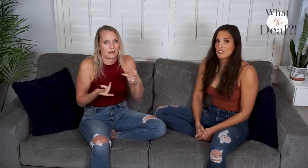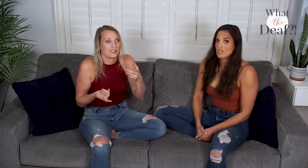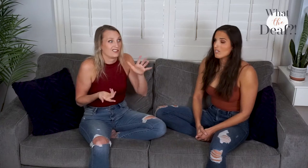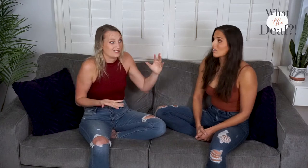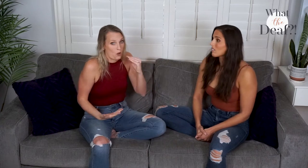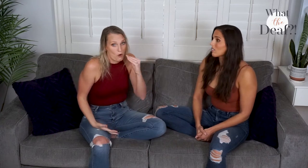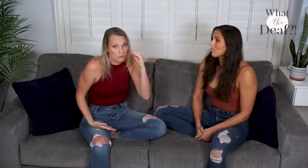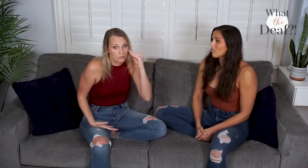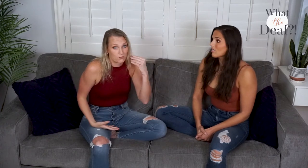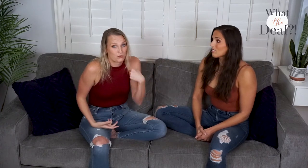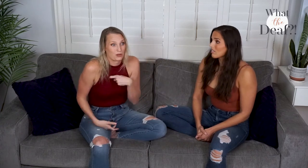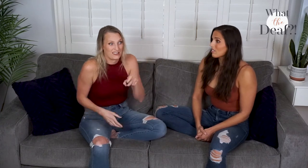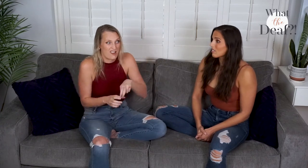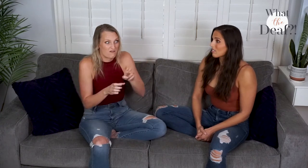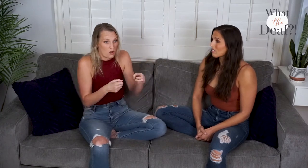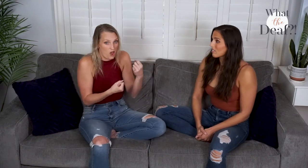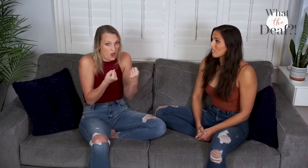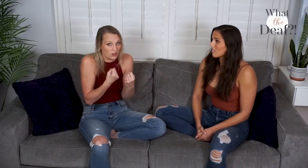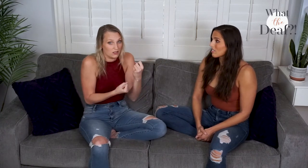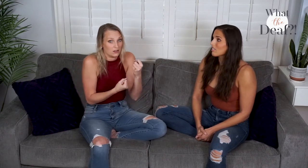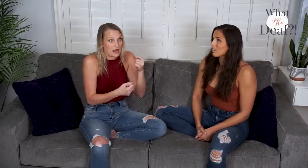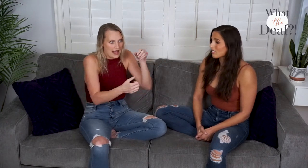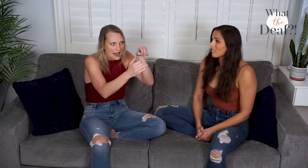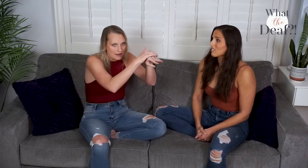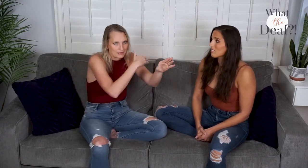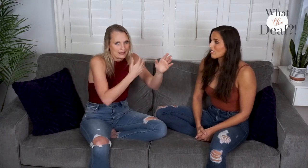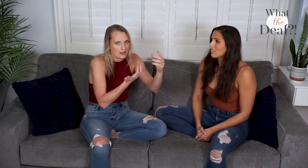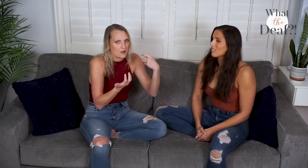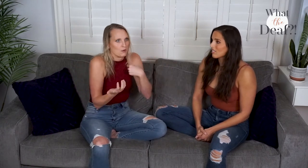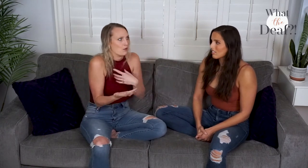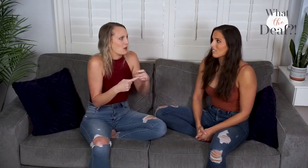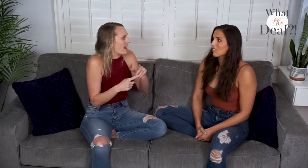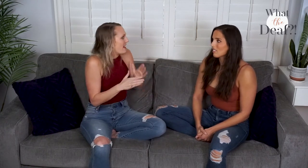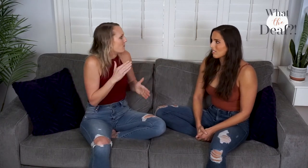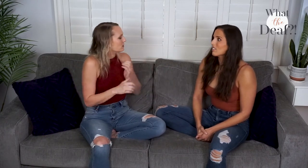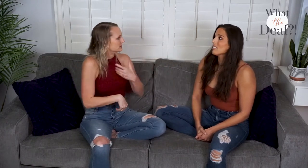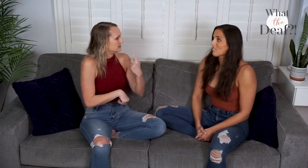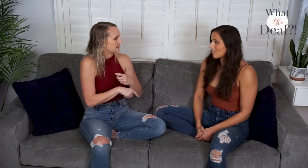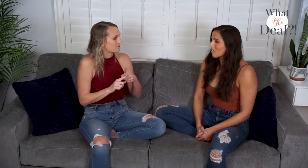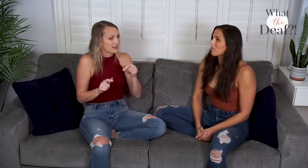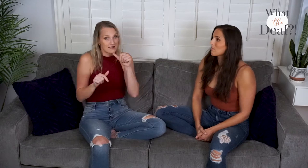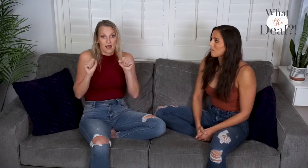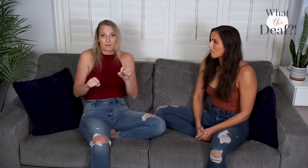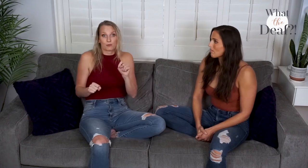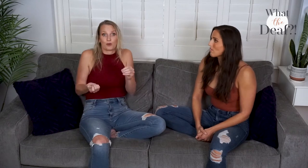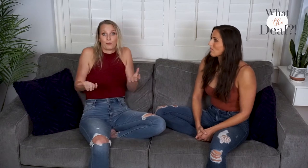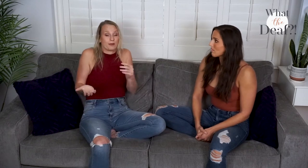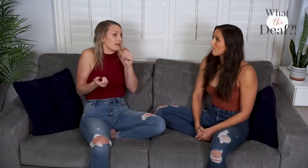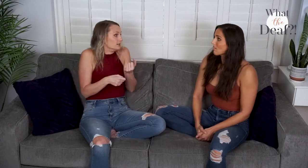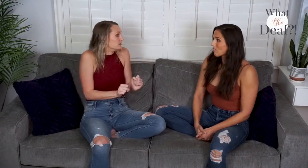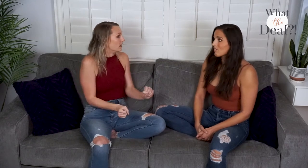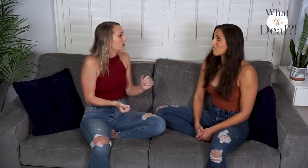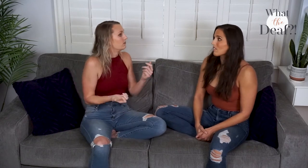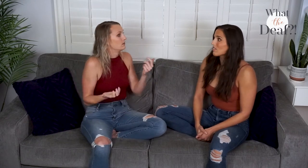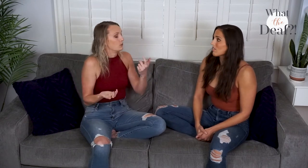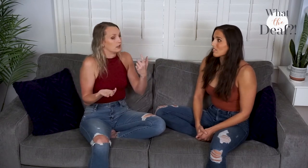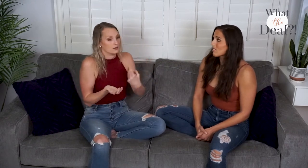This is Sarah’s home! We had to get out of the car and get into the house to end our day but we can’t because it’s not safe for us.